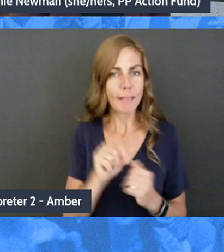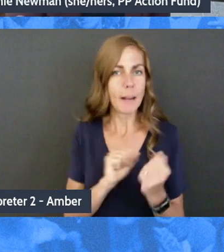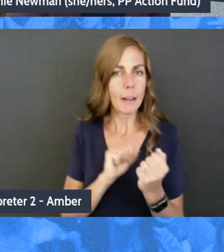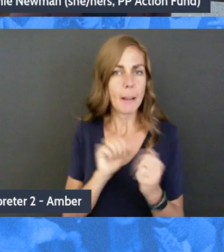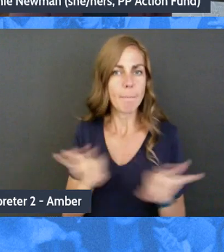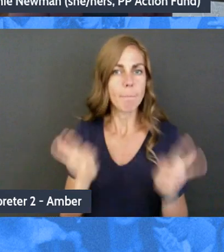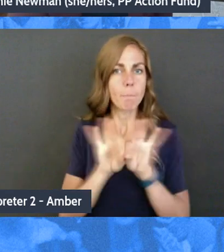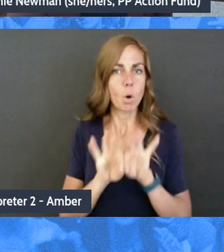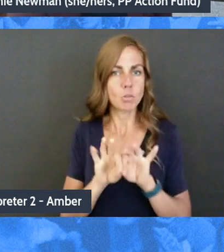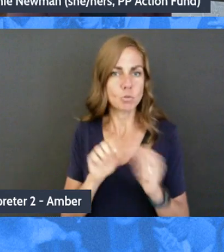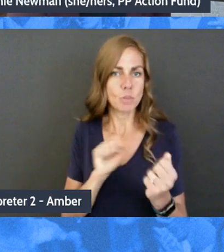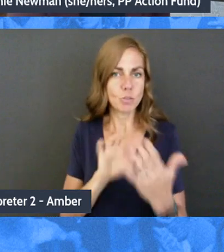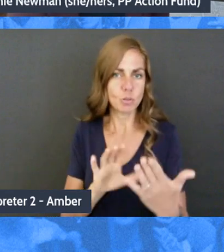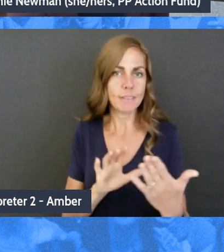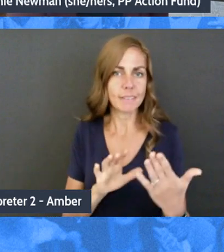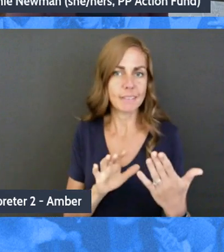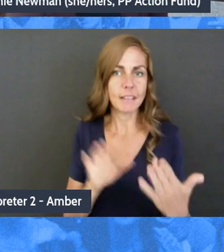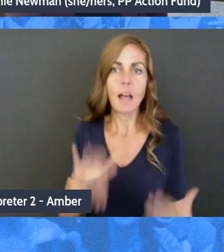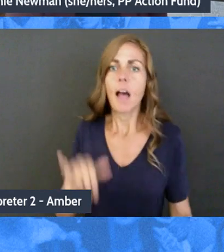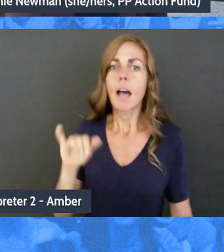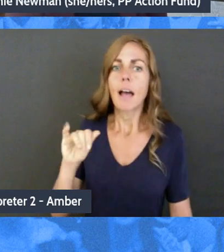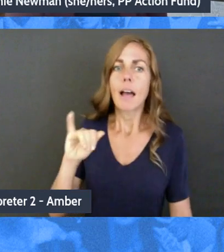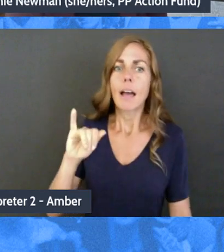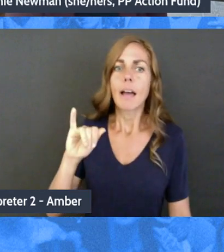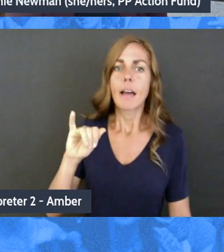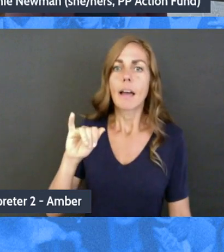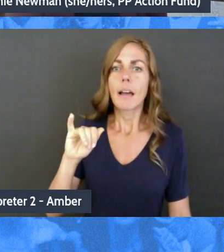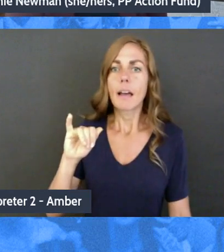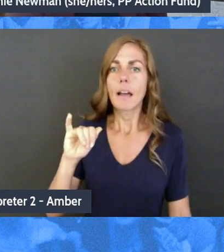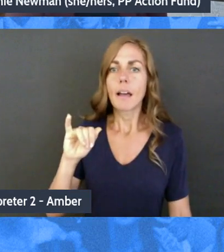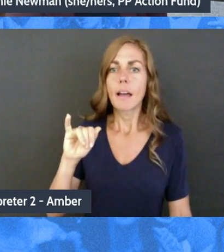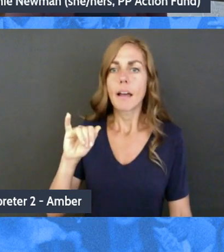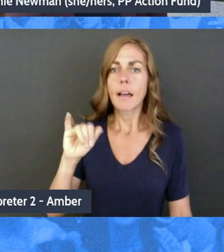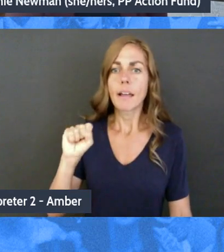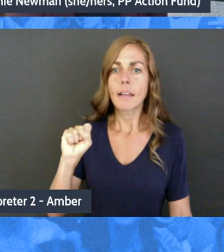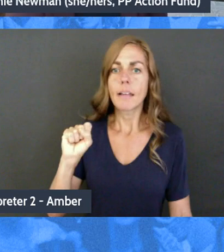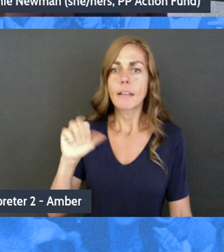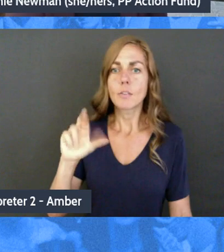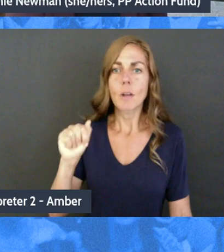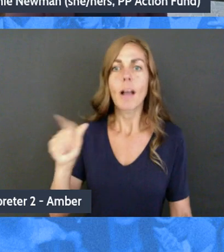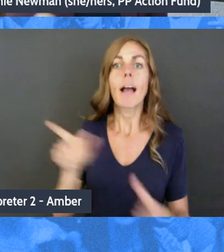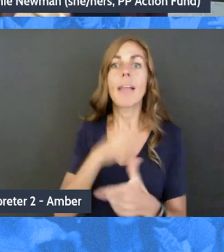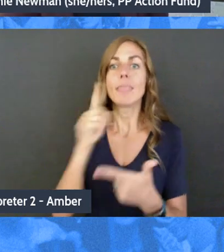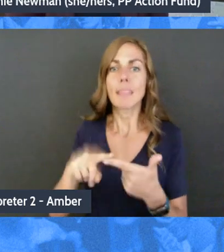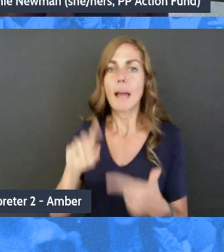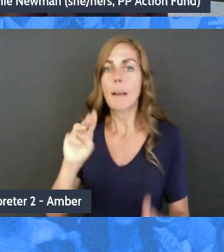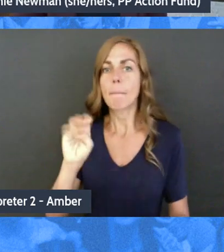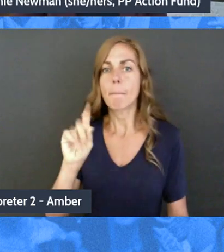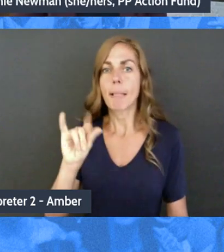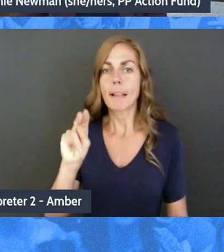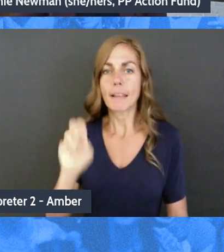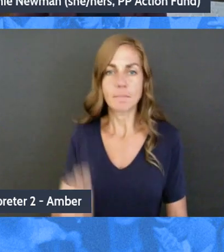Isra, I'd love your thoughts on this then would love to hear from you as well Melanie. Yes, that's such an important question.